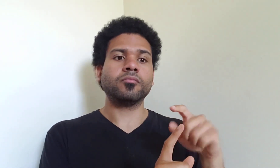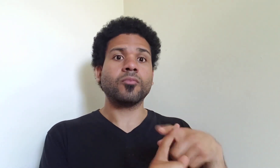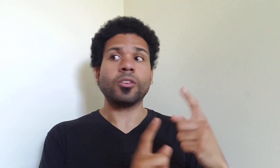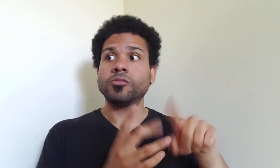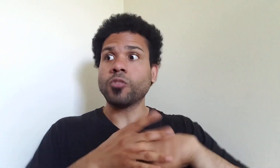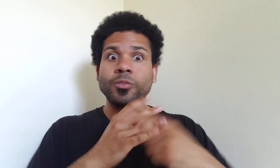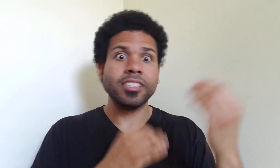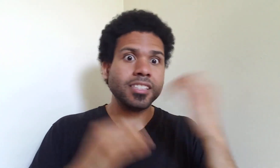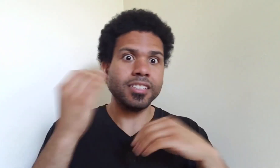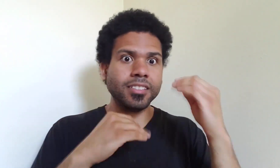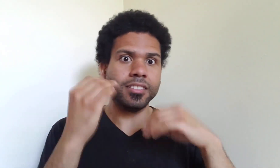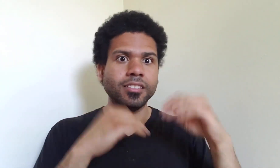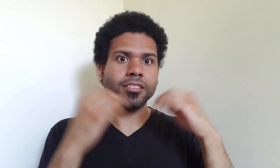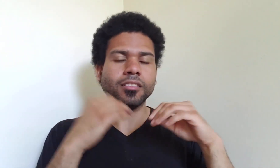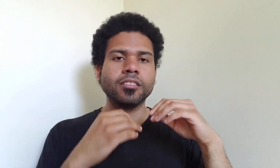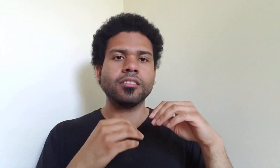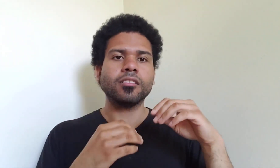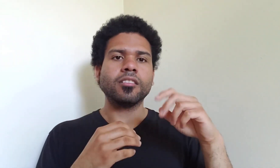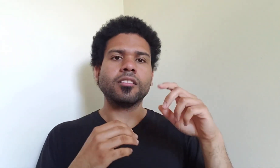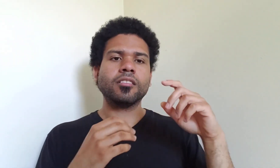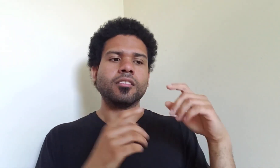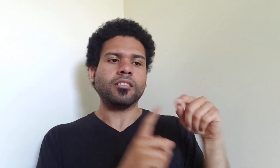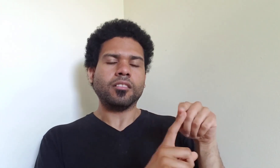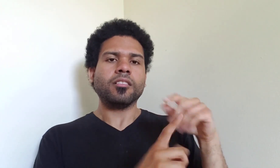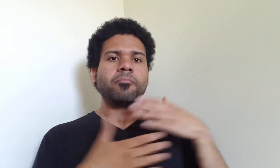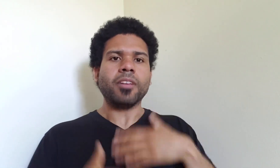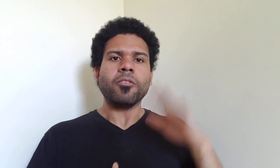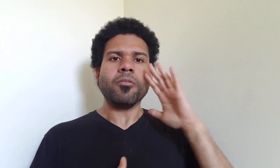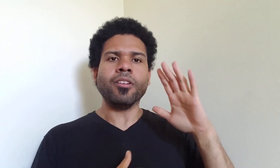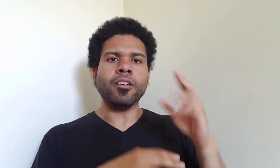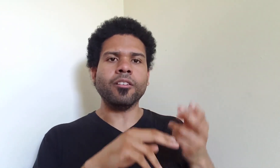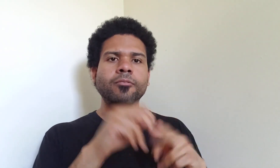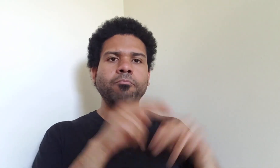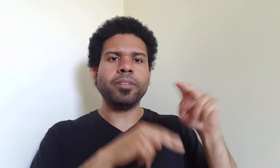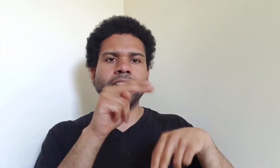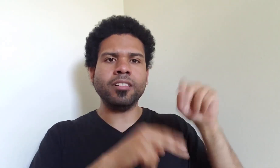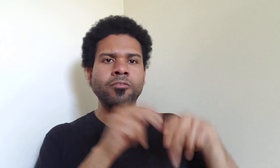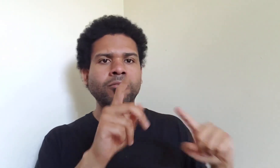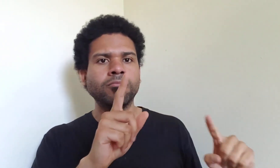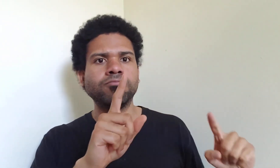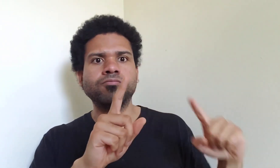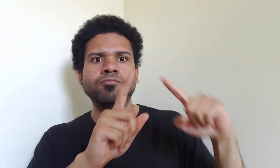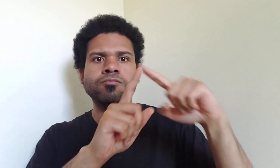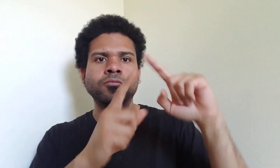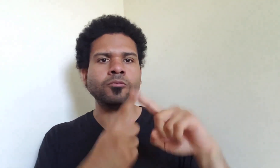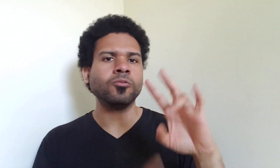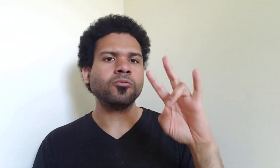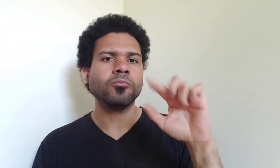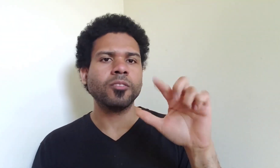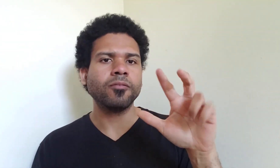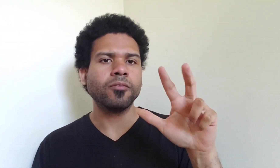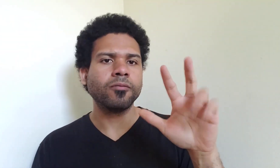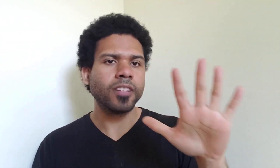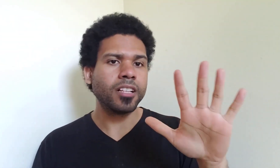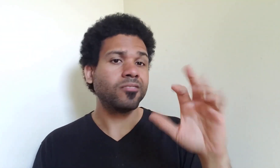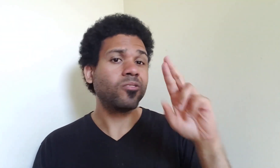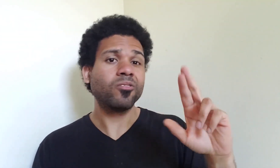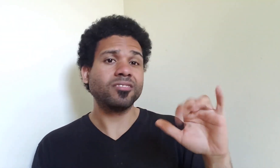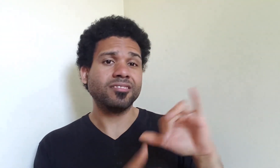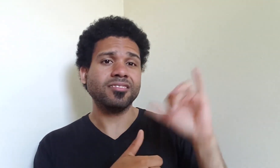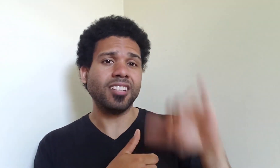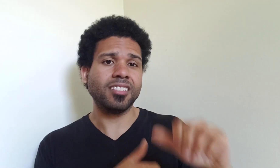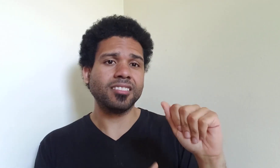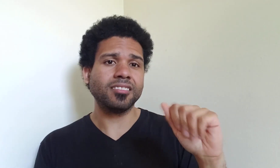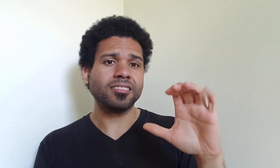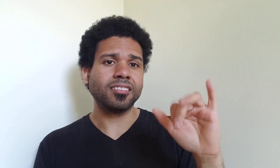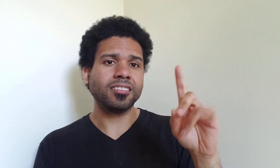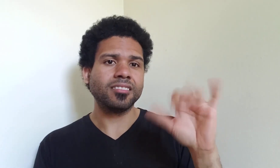Once the body digests food, it will return to a pH of 7.35 or could stay in an acidic condition